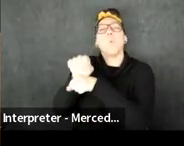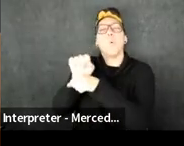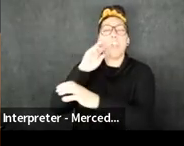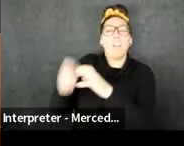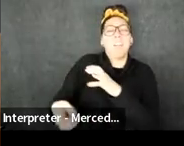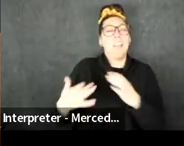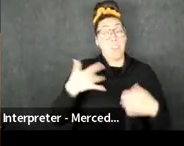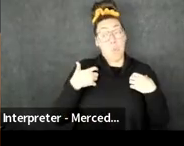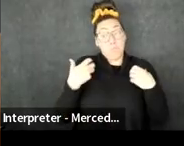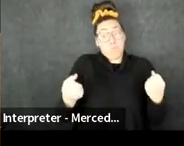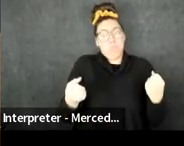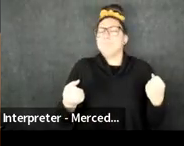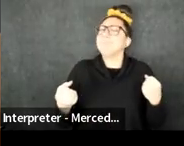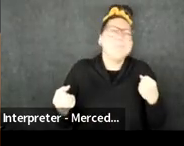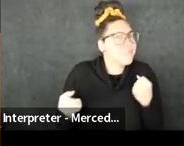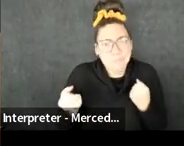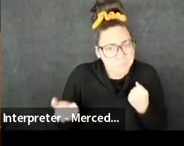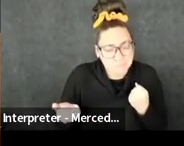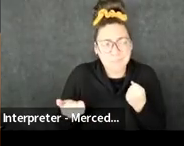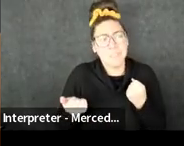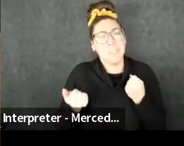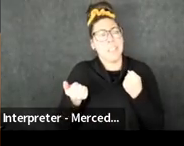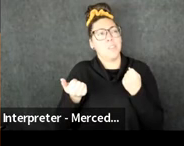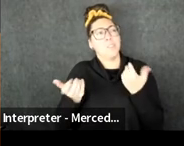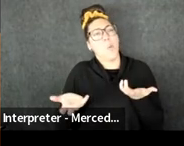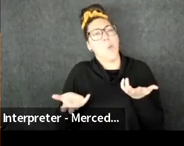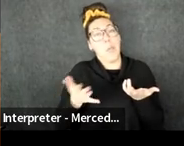And my decisions regarding my career and my school courses,